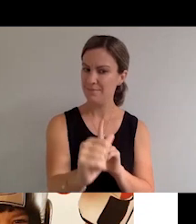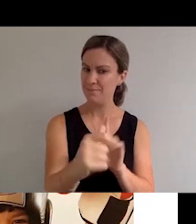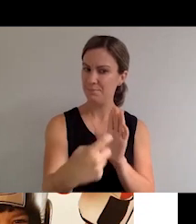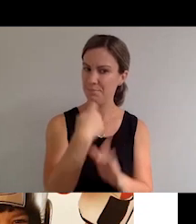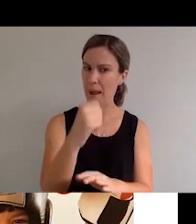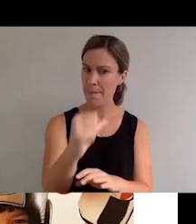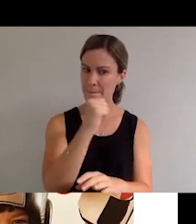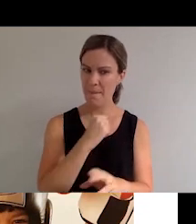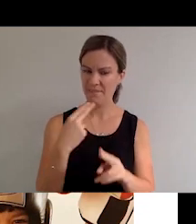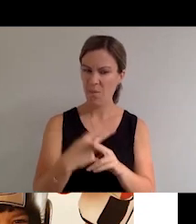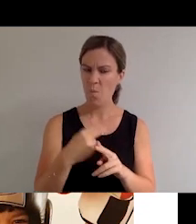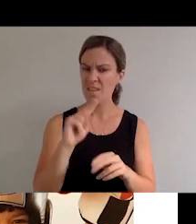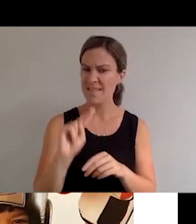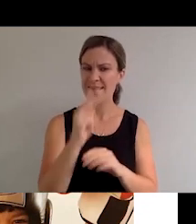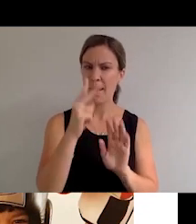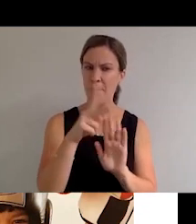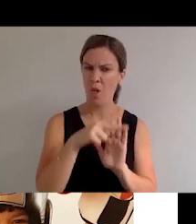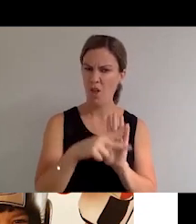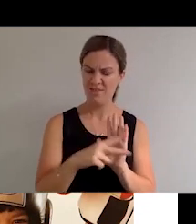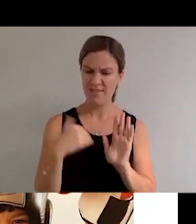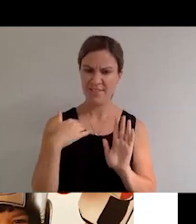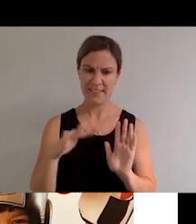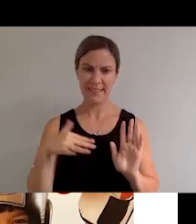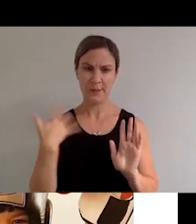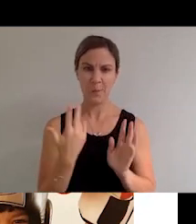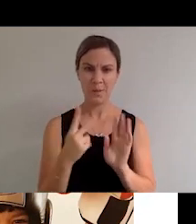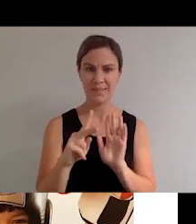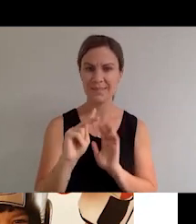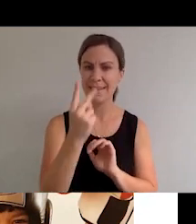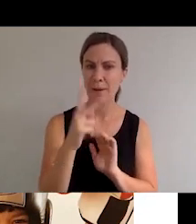strange second policy you took out without my permission?" What then